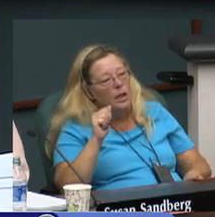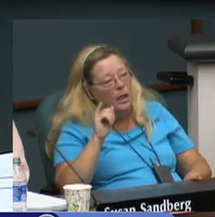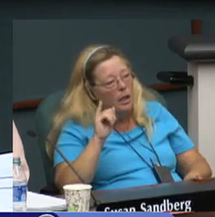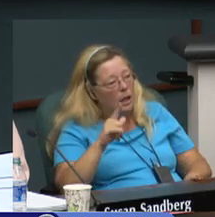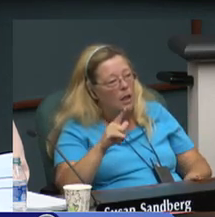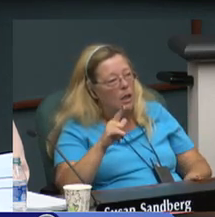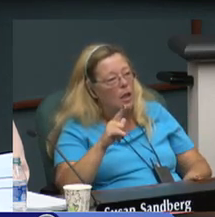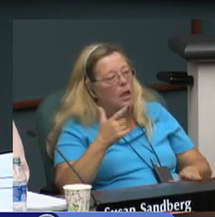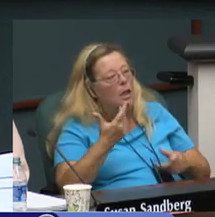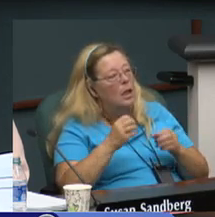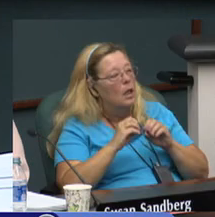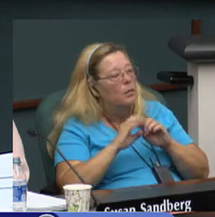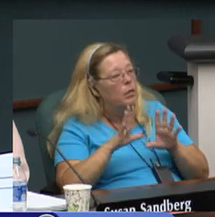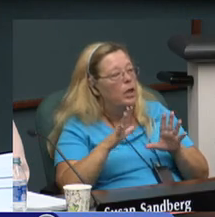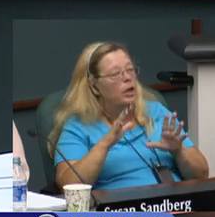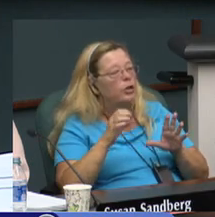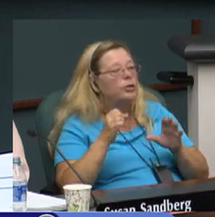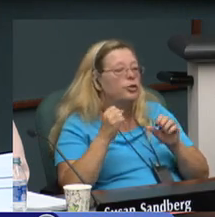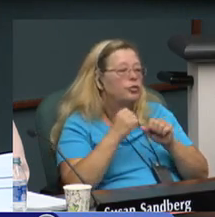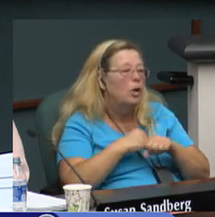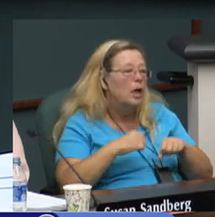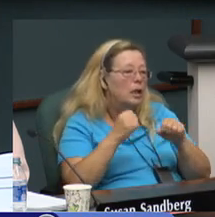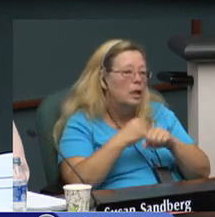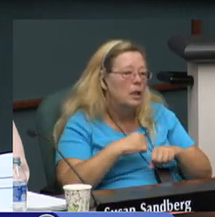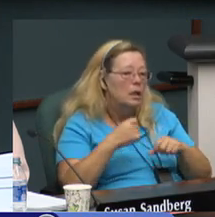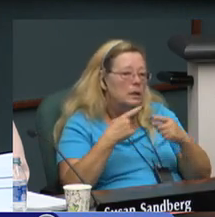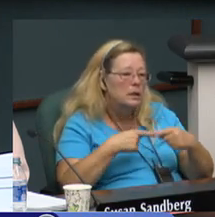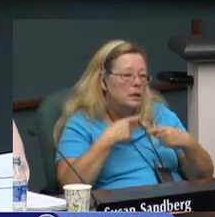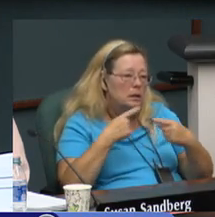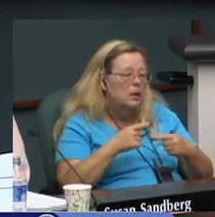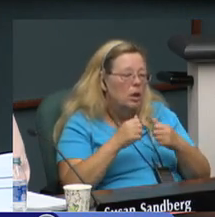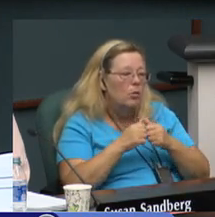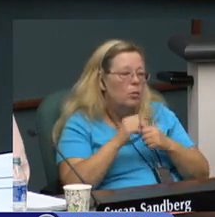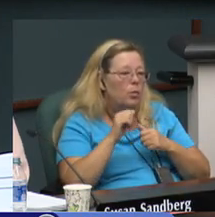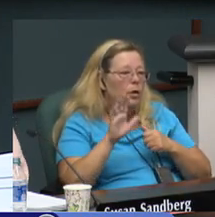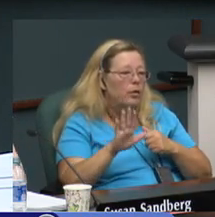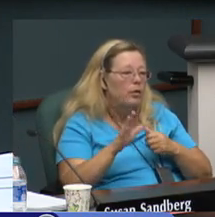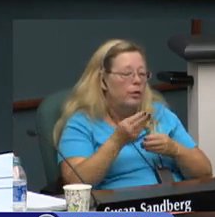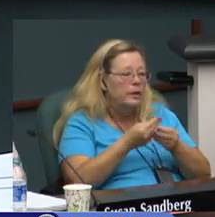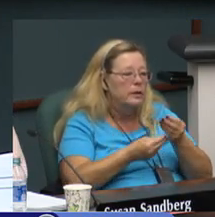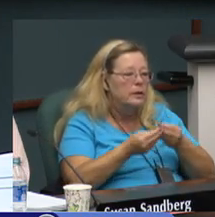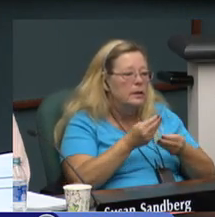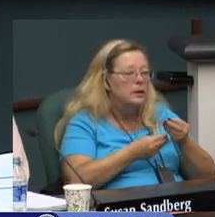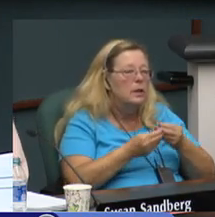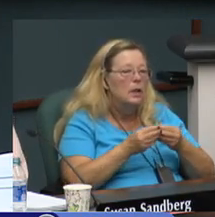clearly struggling at this point is that anticipated at all in this document I